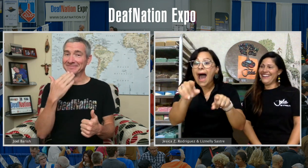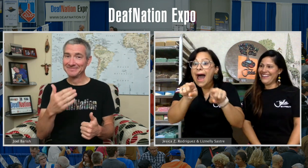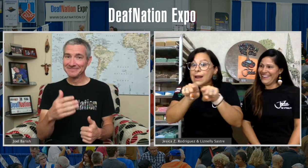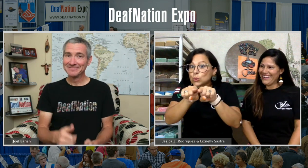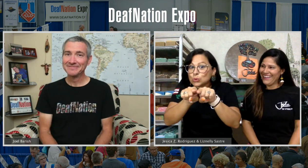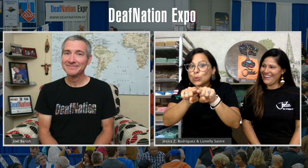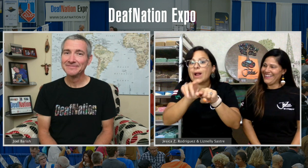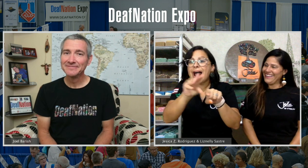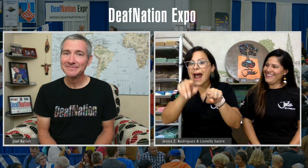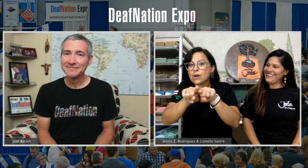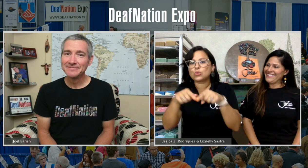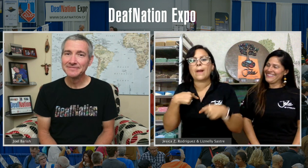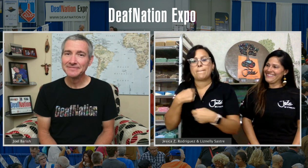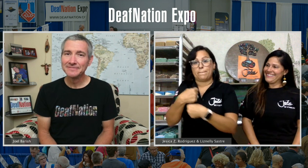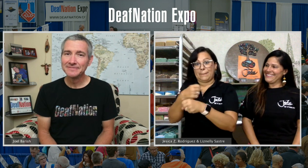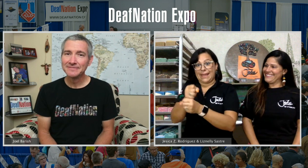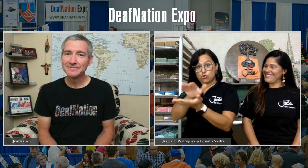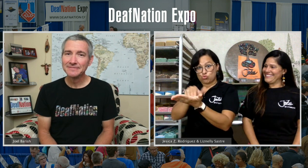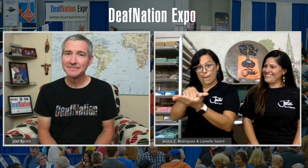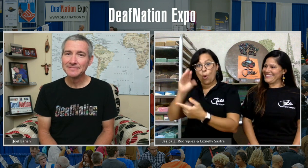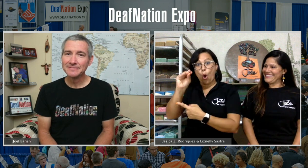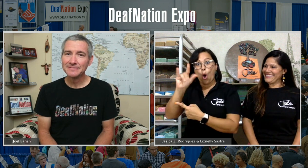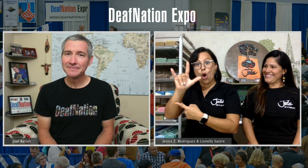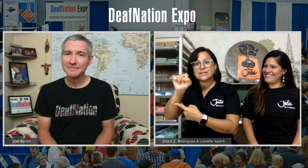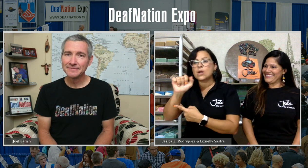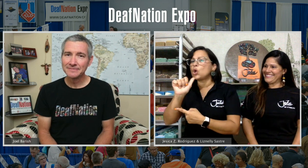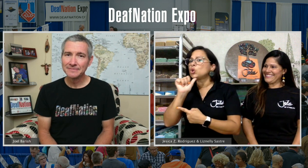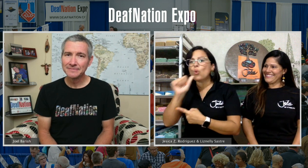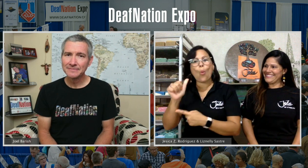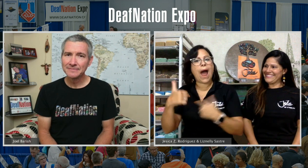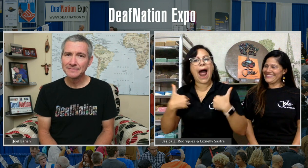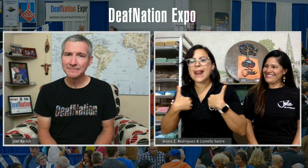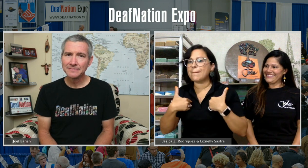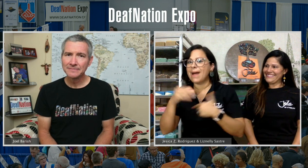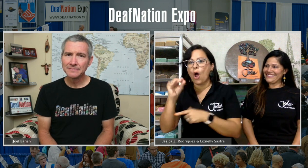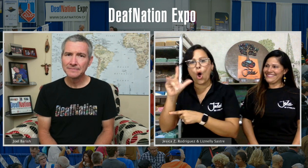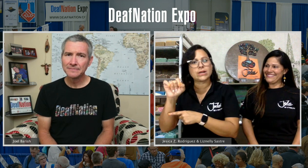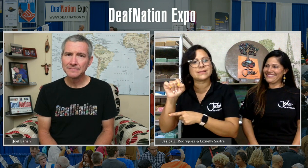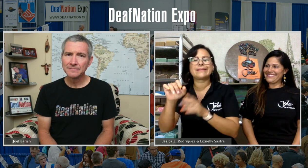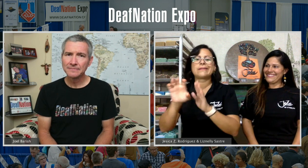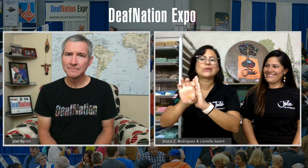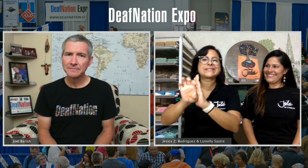Good. And also, I won’t make soap with animal oils.